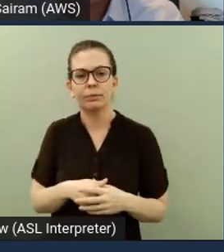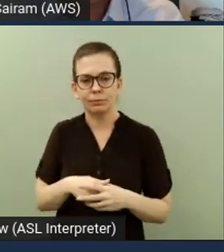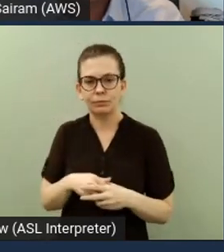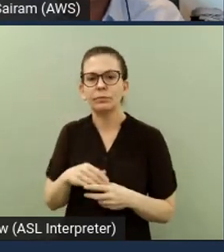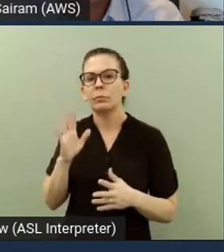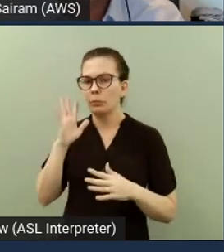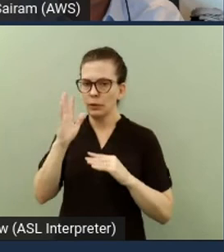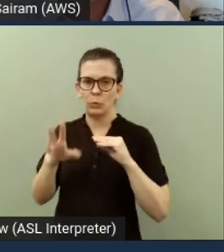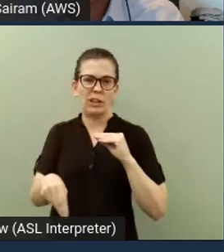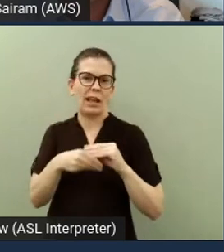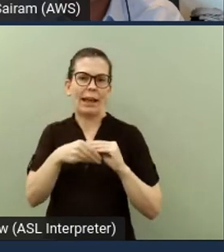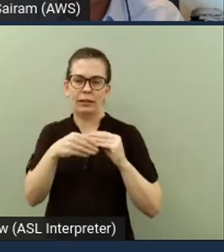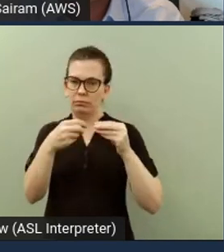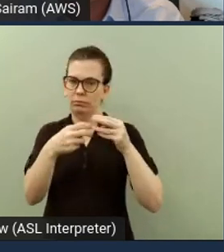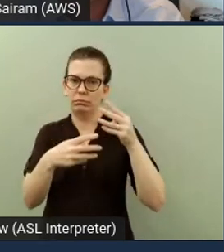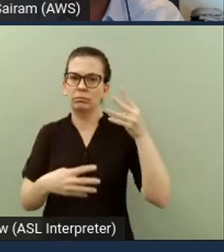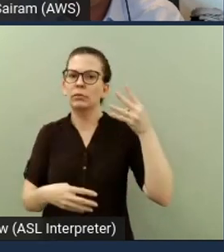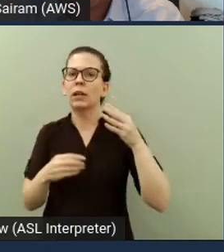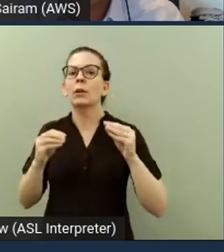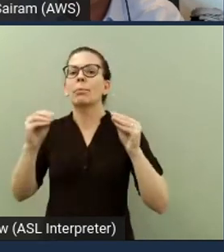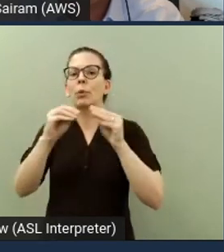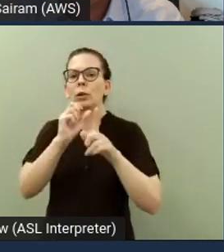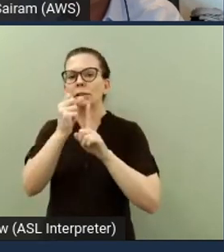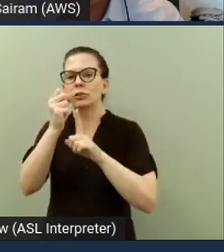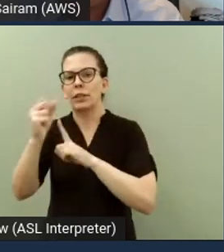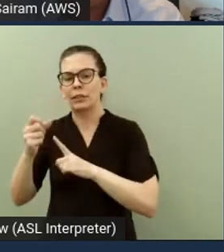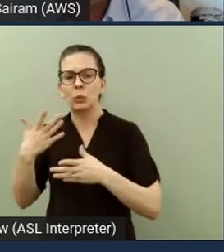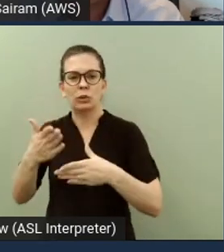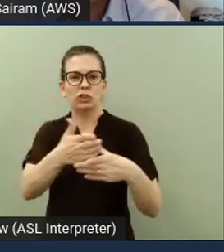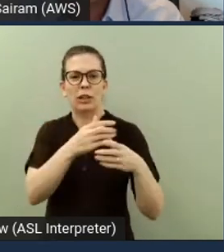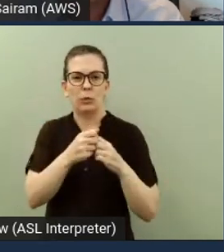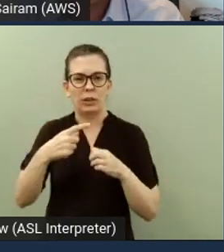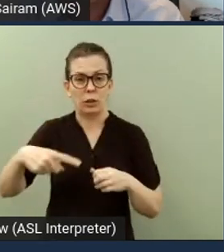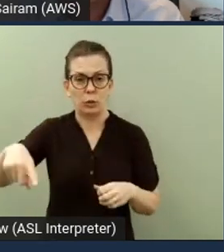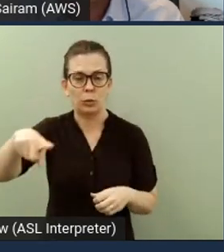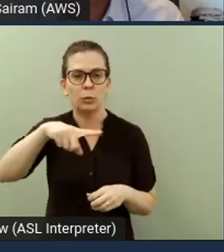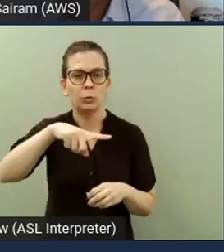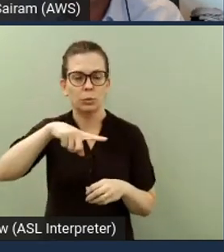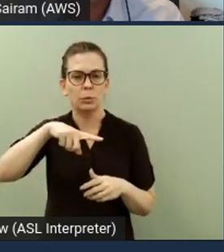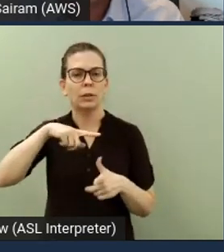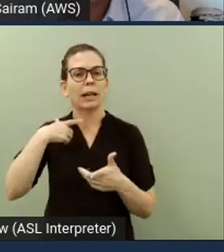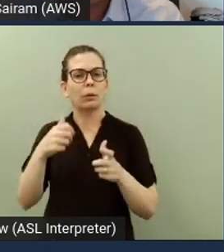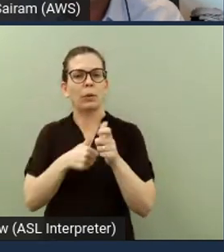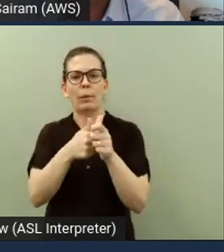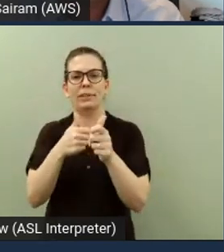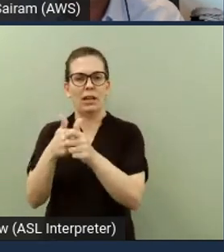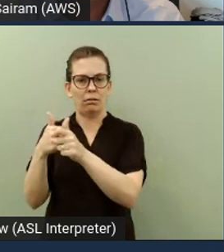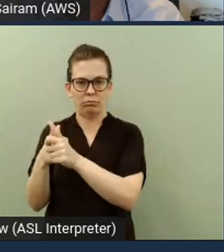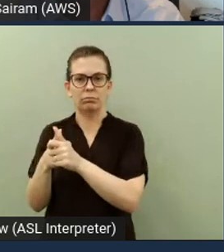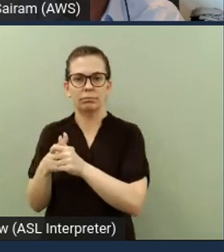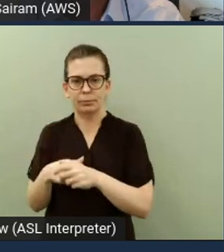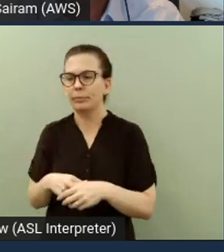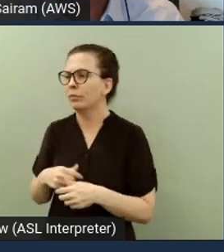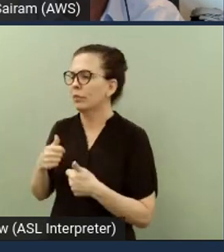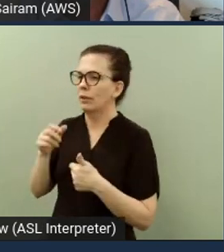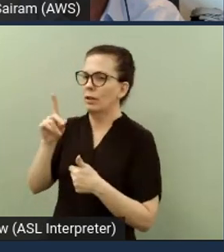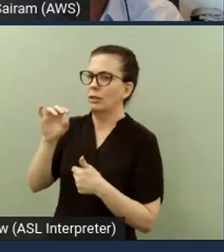to these so that as new use cases come and we wanna share them with you, we're gonna keep updating that folder. Excellent, Tarun.